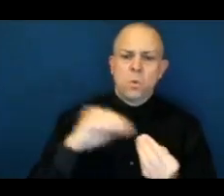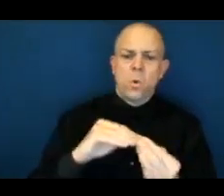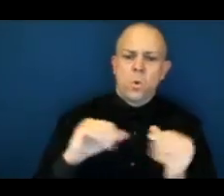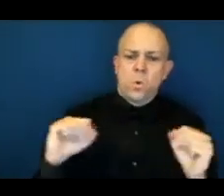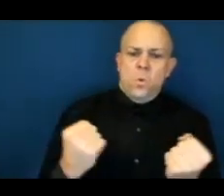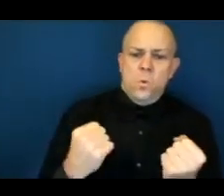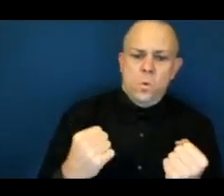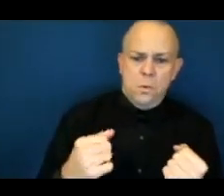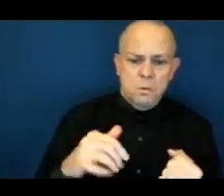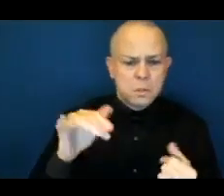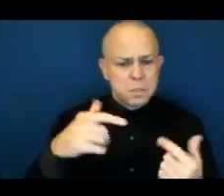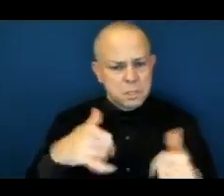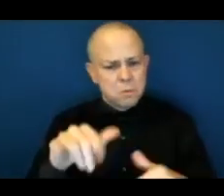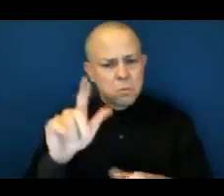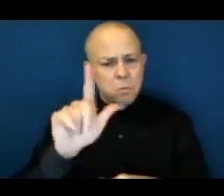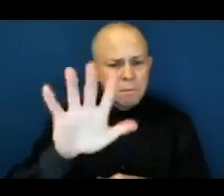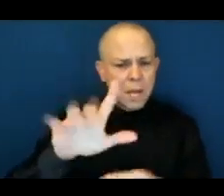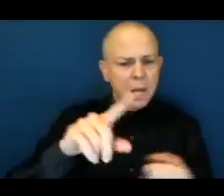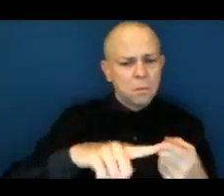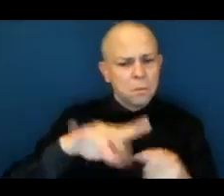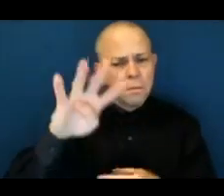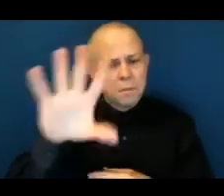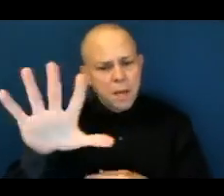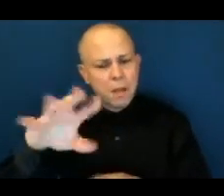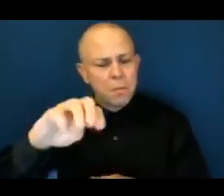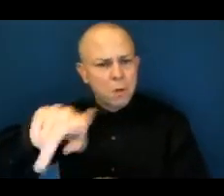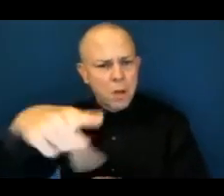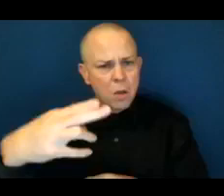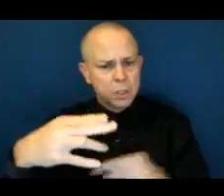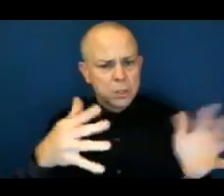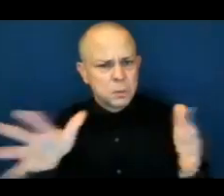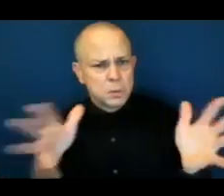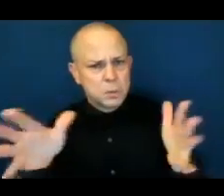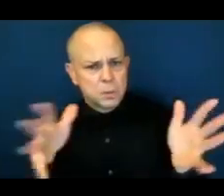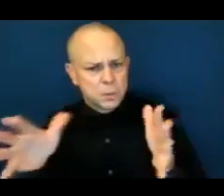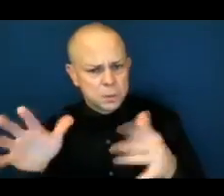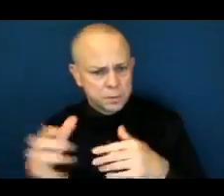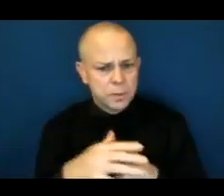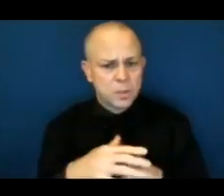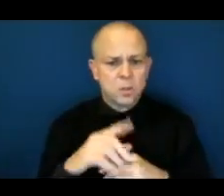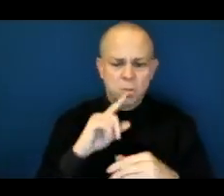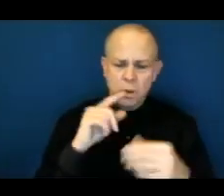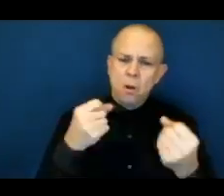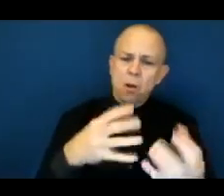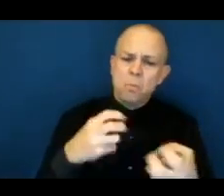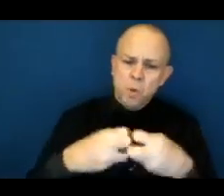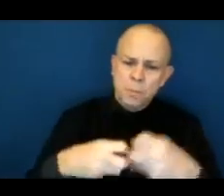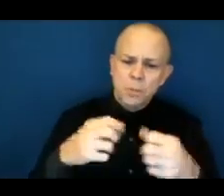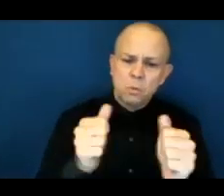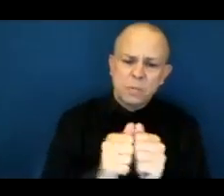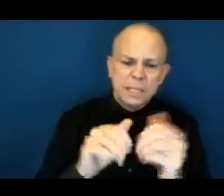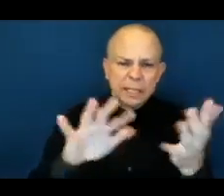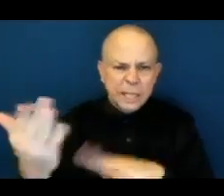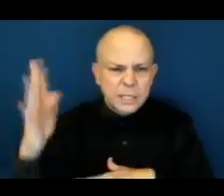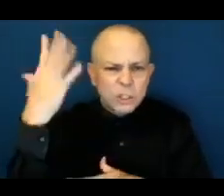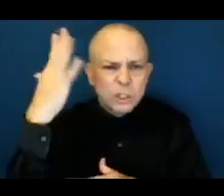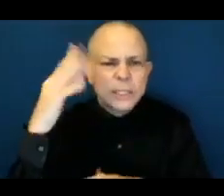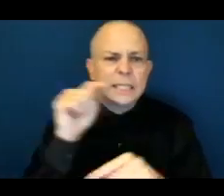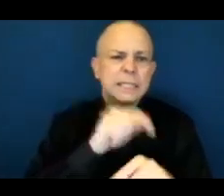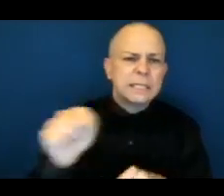to cause some issues with uh trees and and snags in the in the burned area so go on to Saturday continued cool